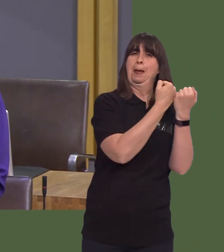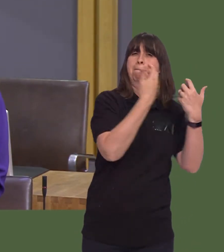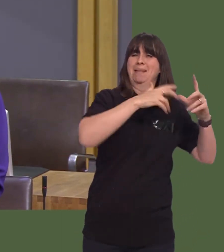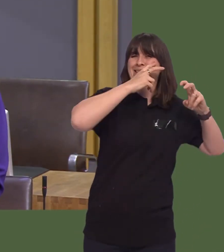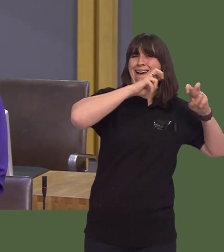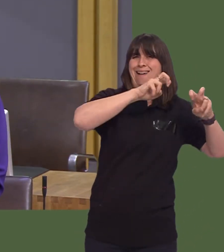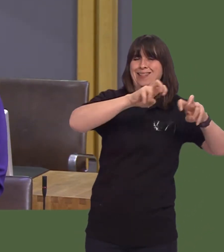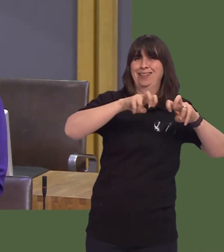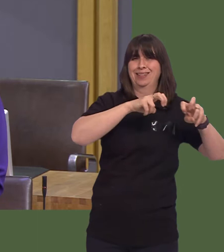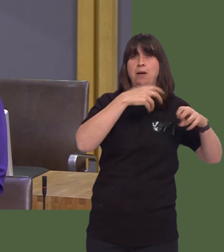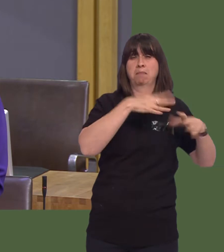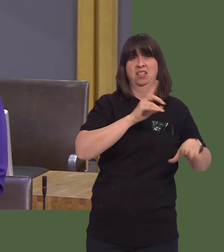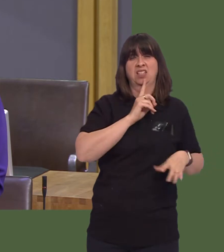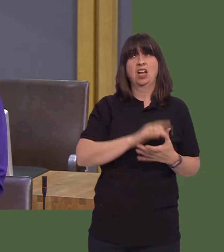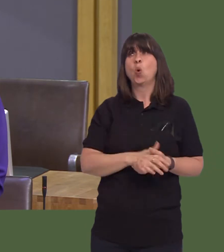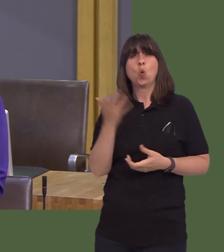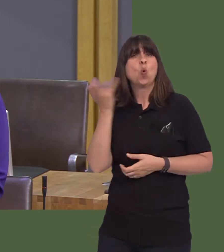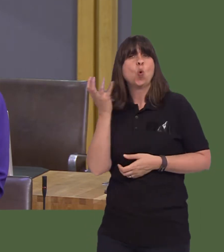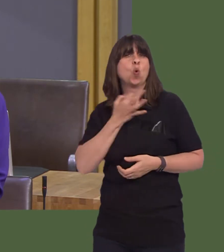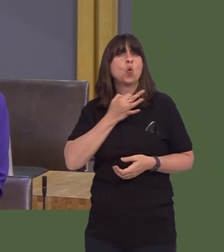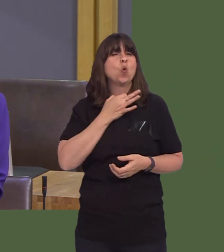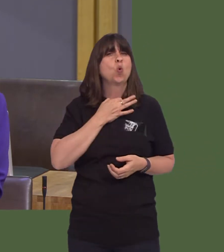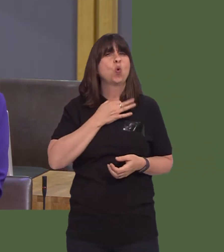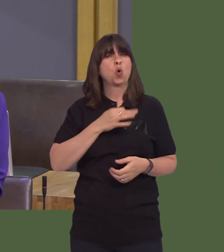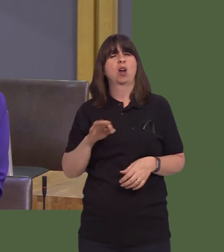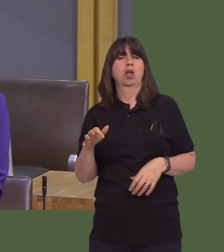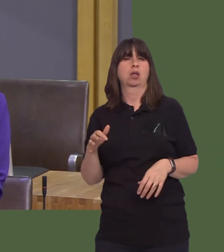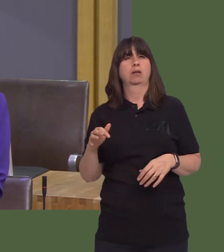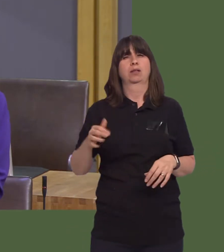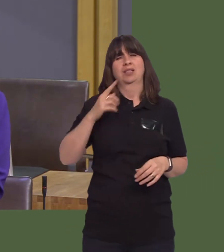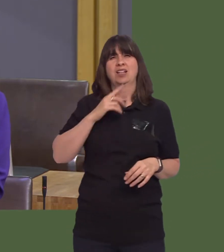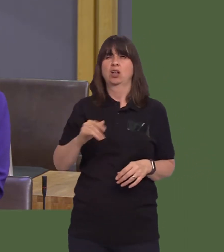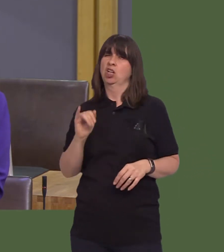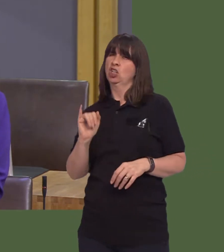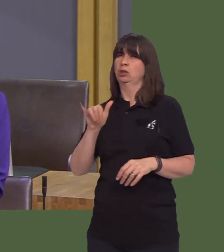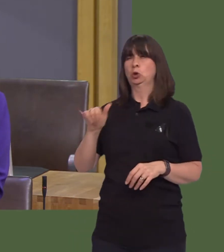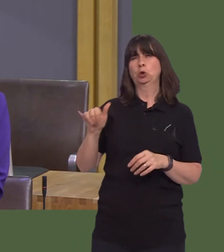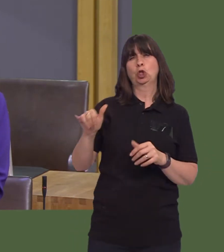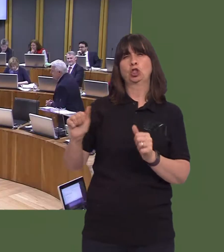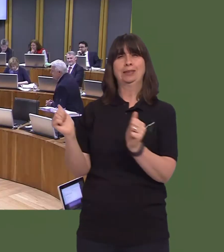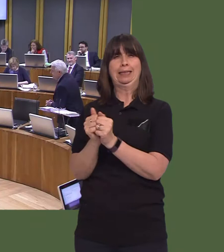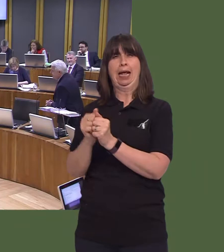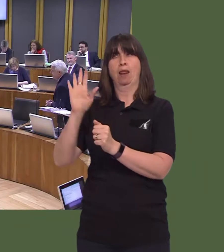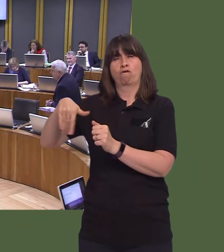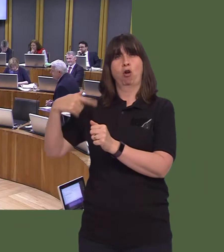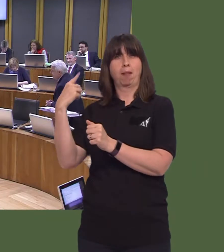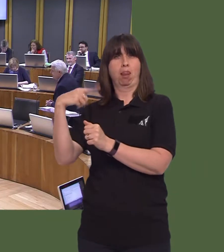the damning repercussions of the dodgy deal between the Tories in Westminster and your Labour Government.